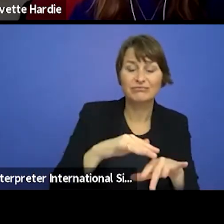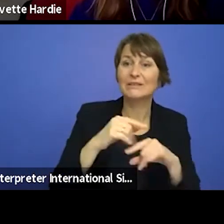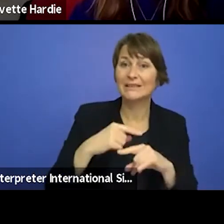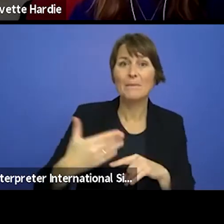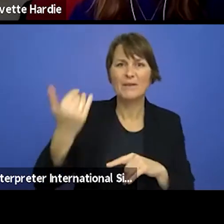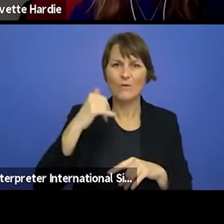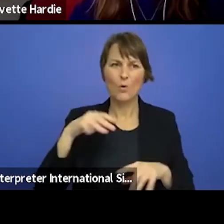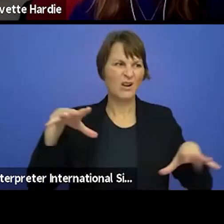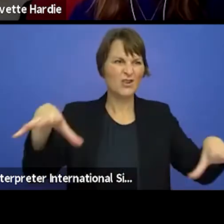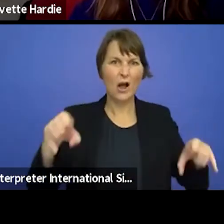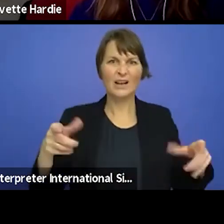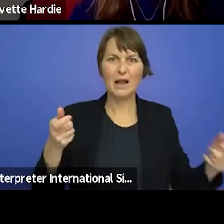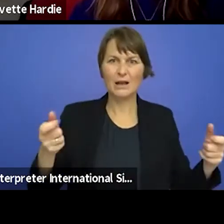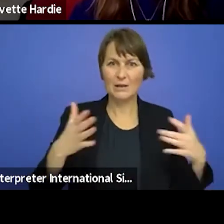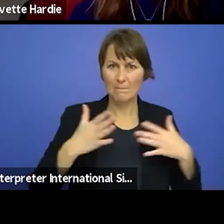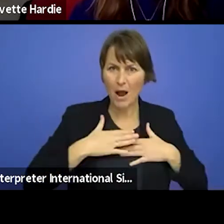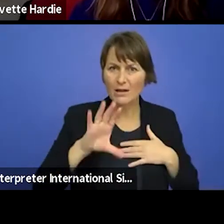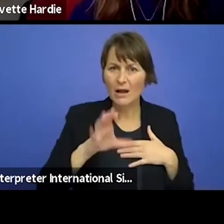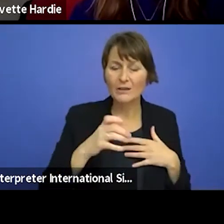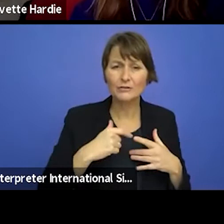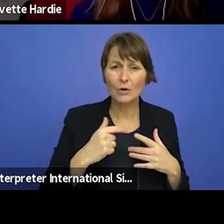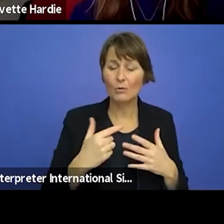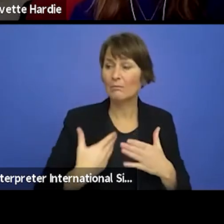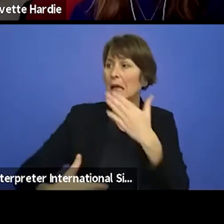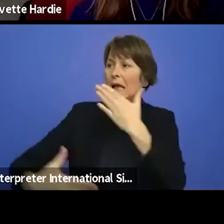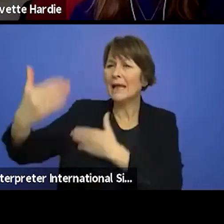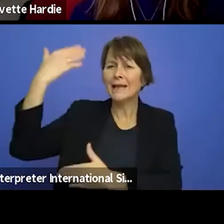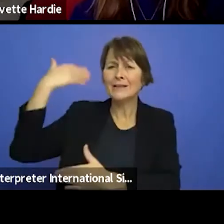so you know histories are so complex, we cannot just you know people our backgrounds,